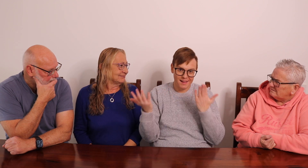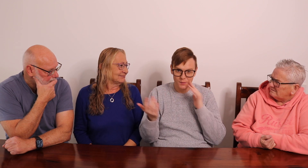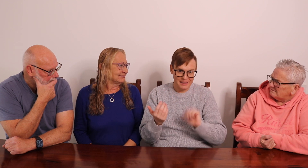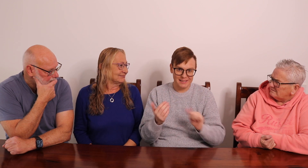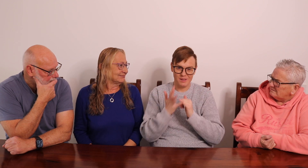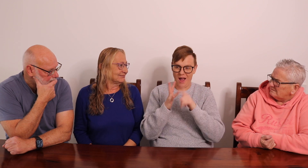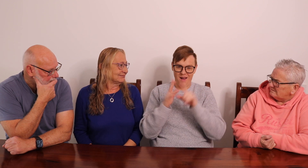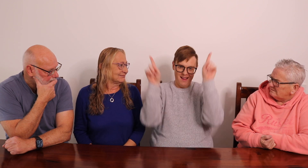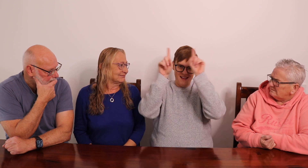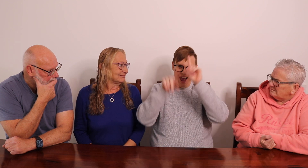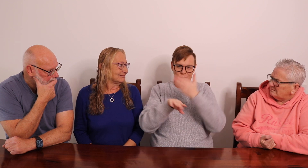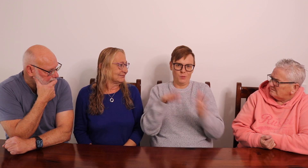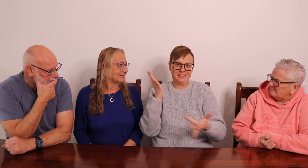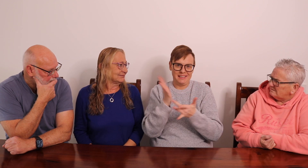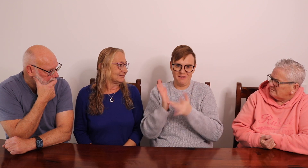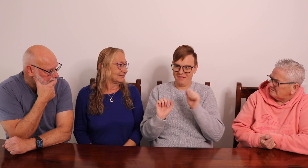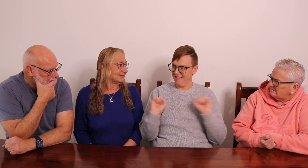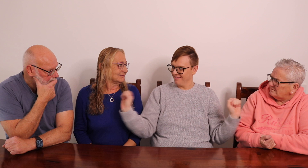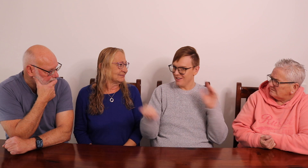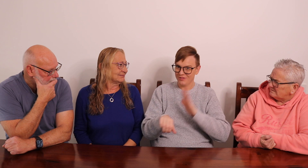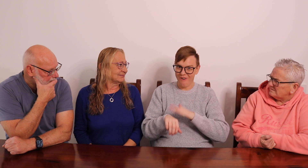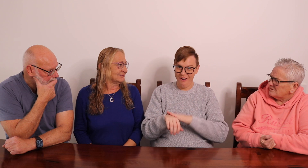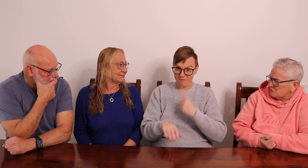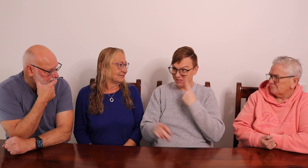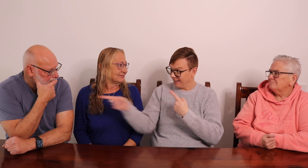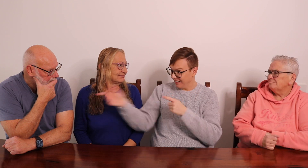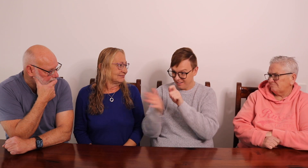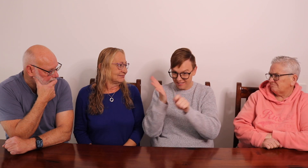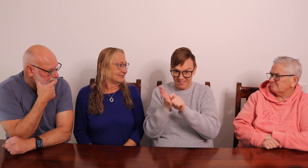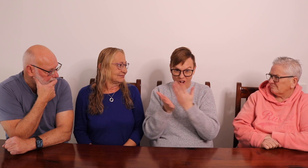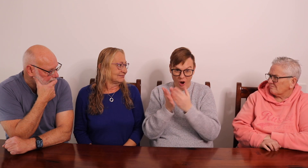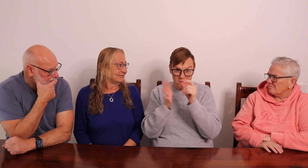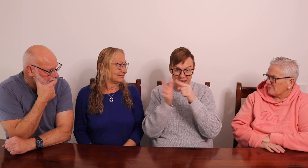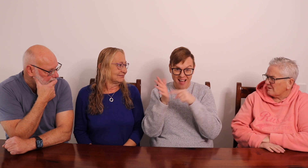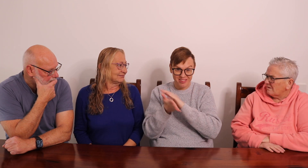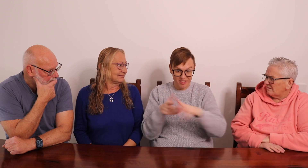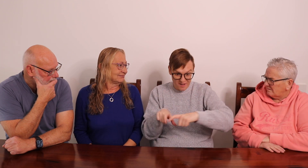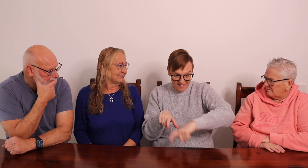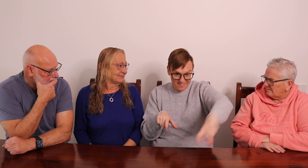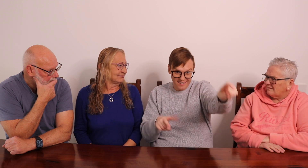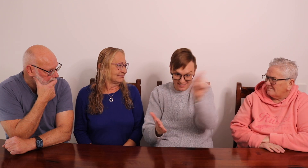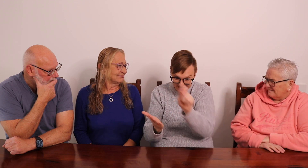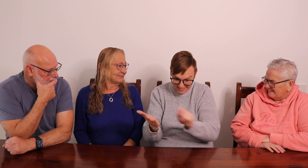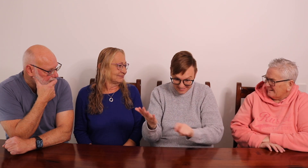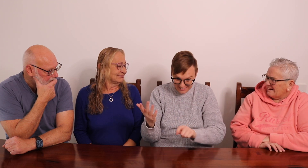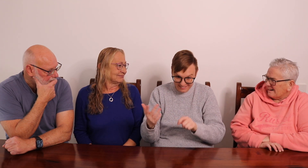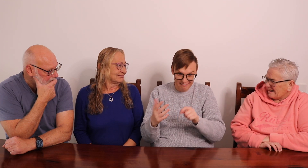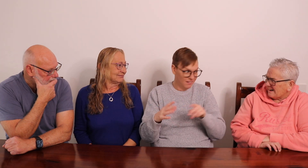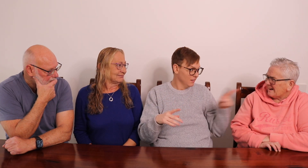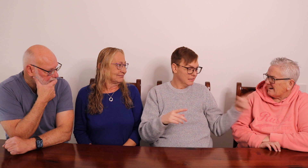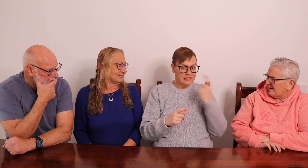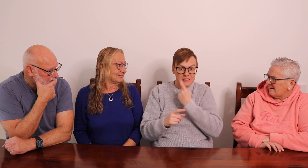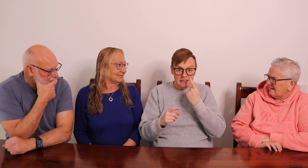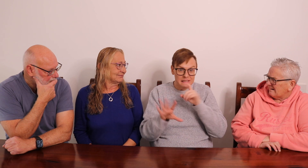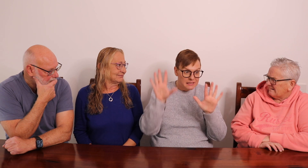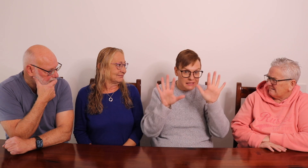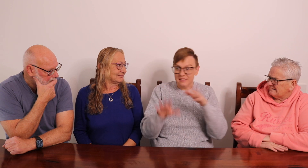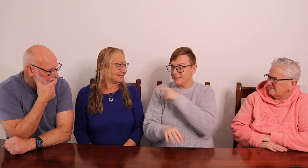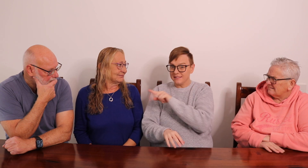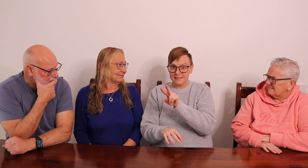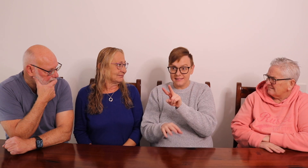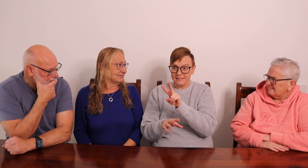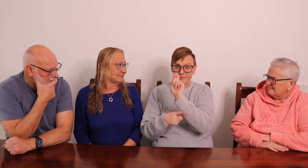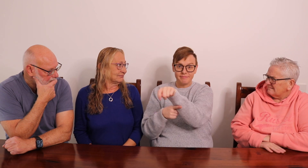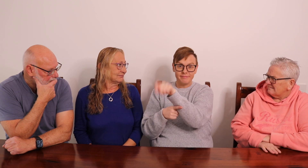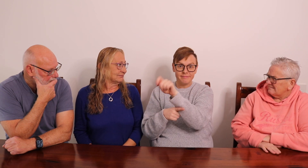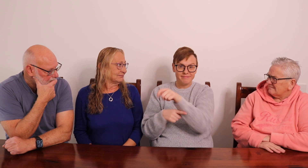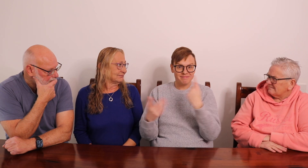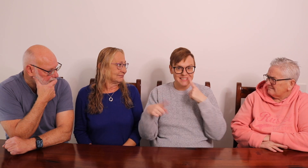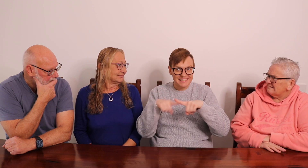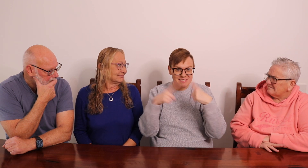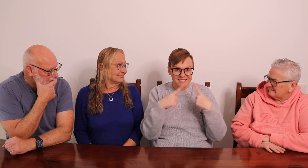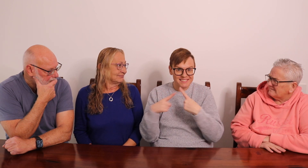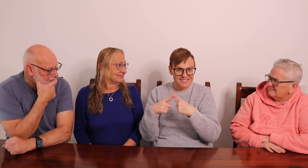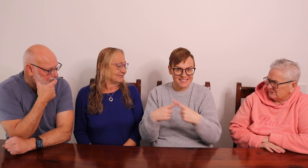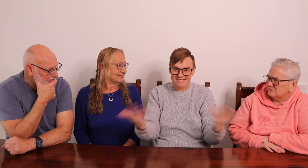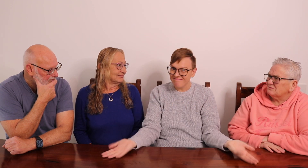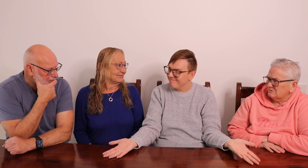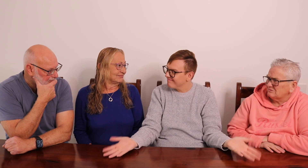With new devices. Dad communicated on path by writing, Ma try her best with lip reading, Mum ignores them.